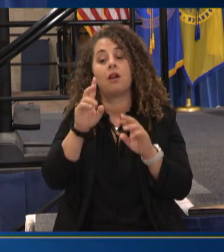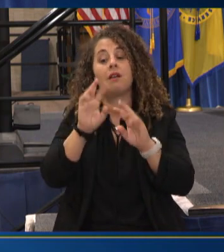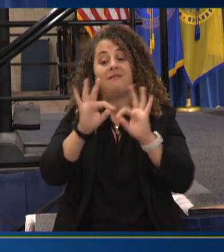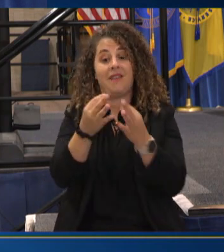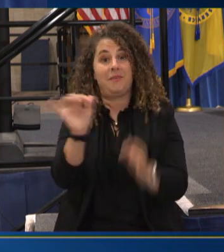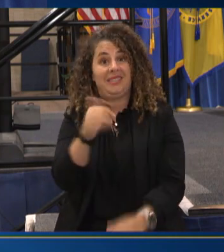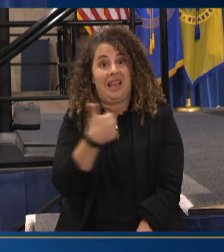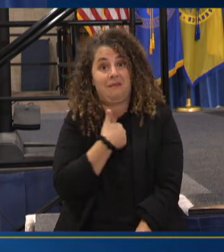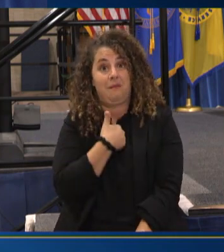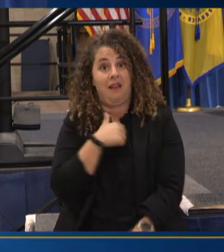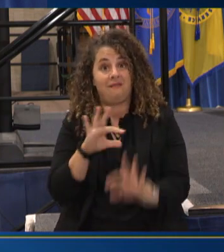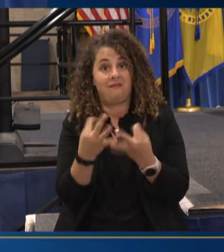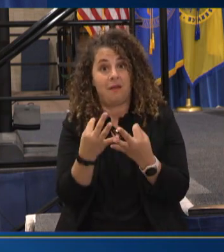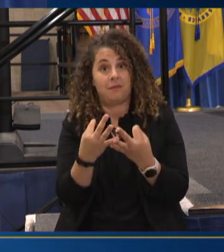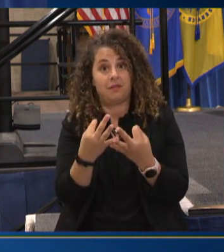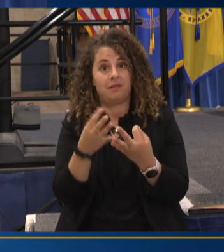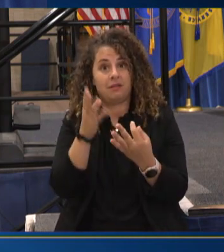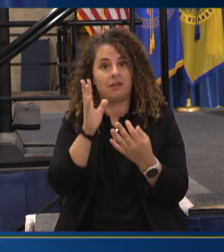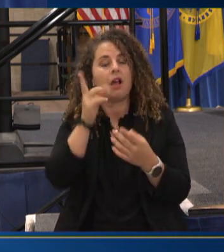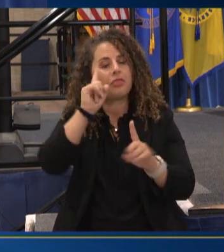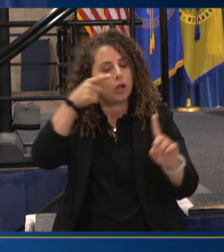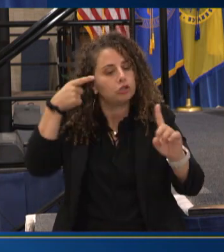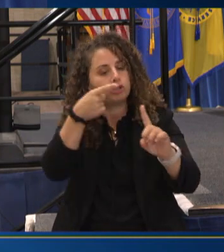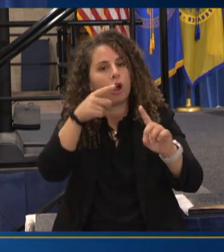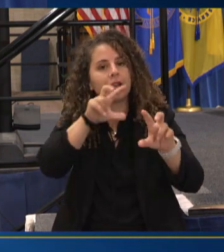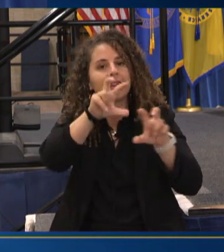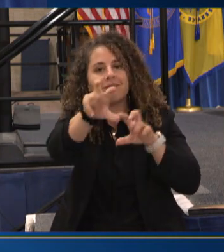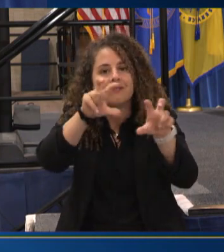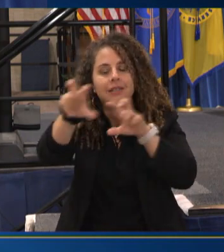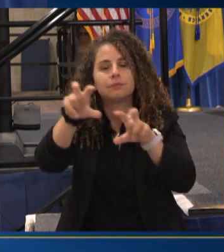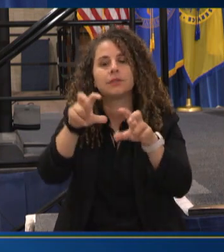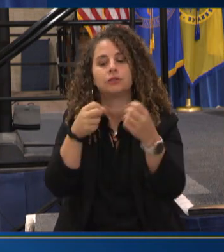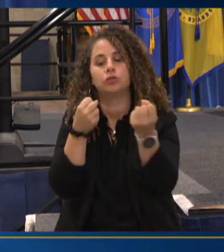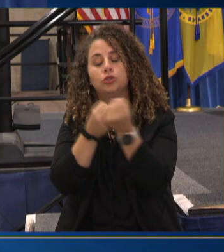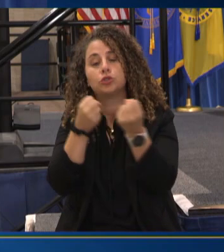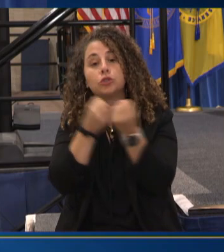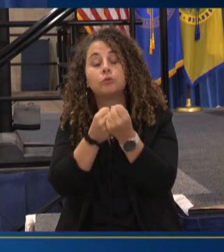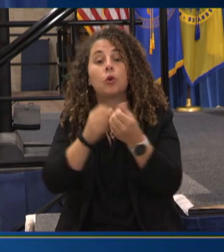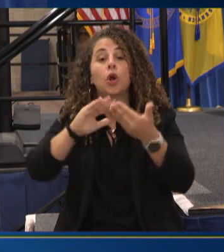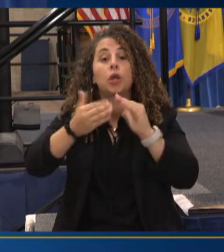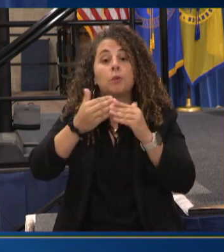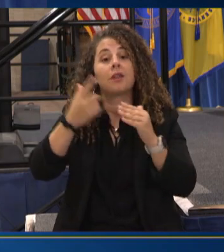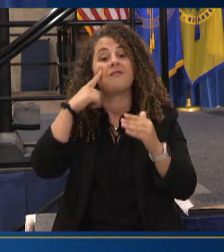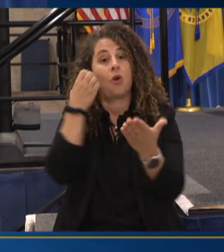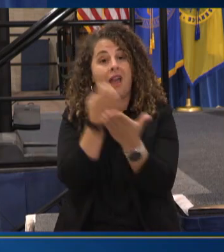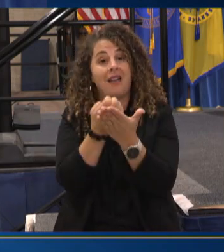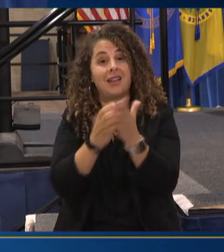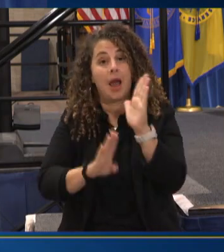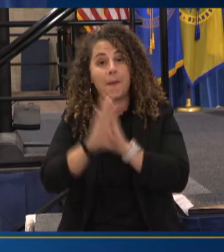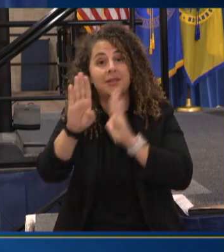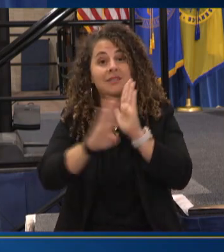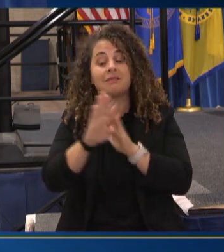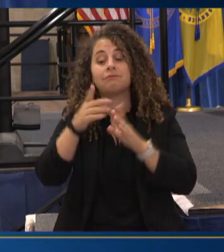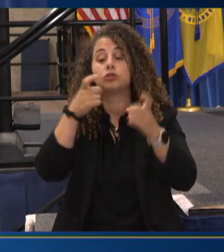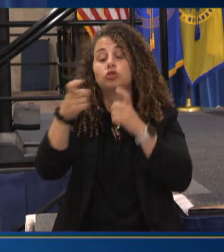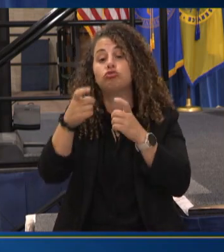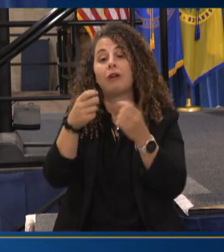The targeted investments support community and rural economic development, direct assistance to eligible